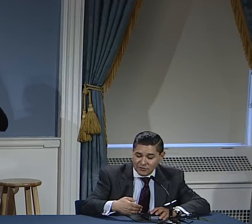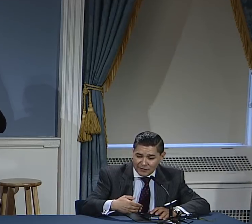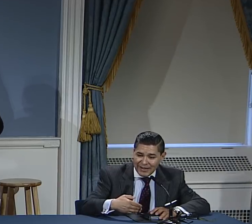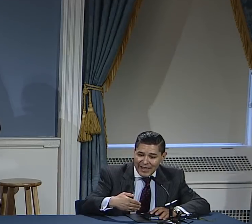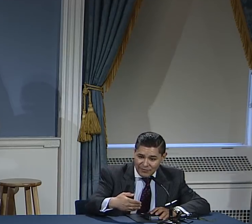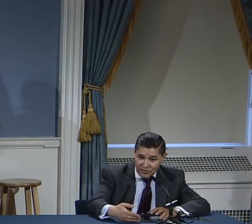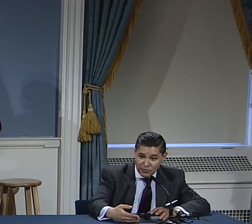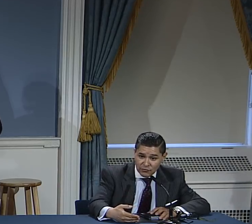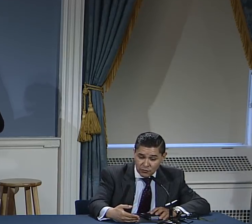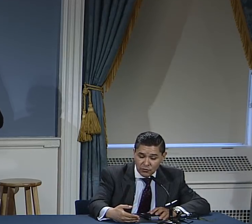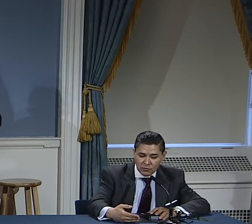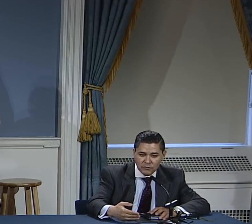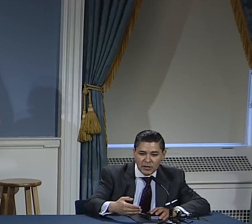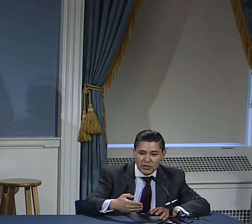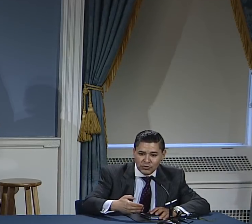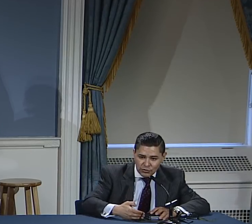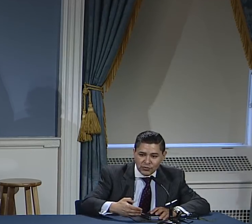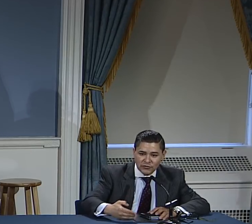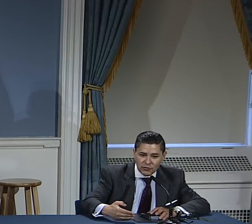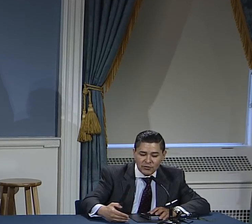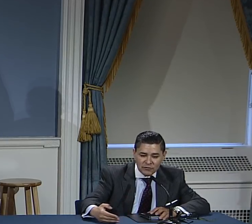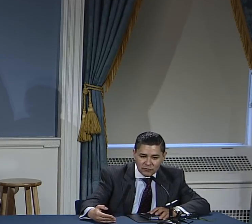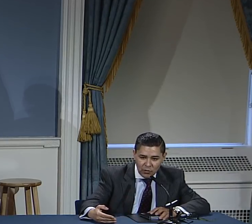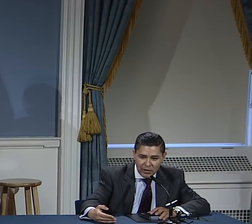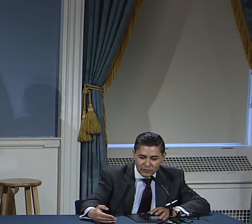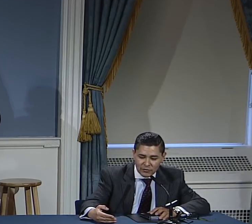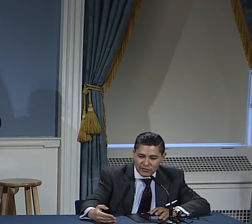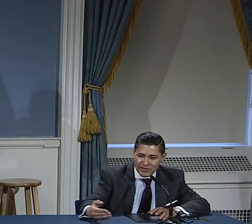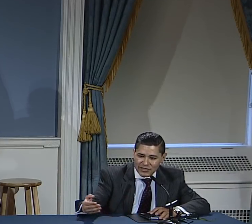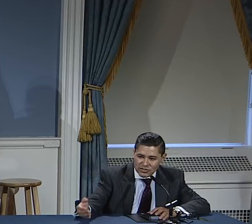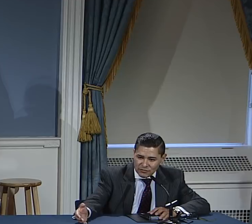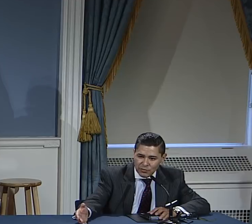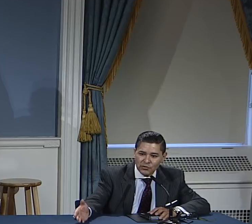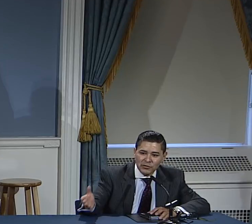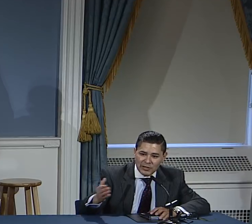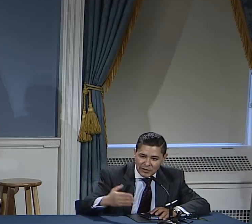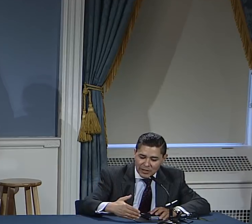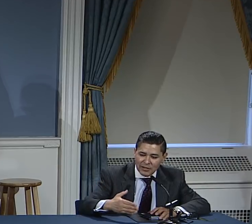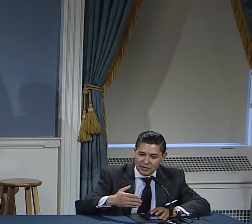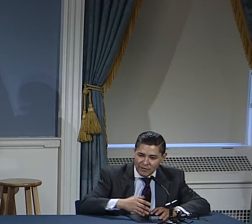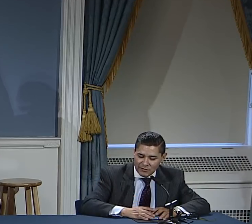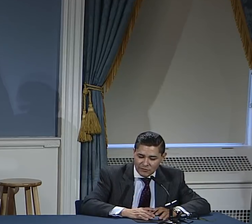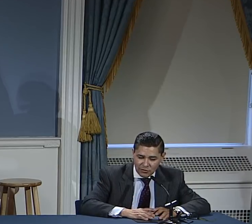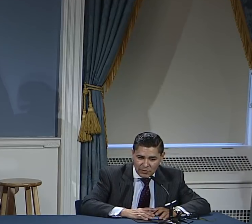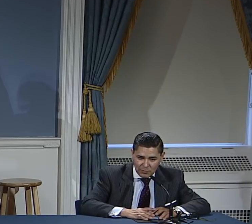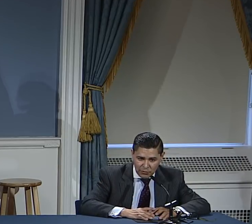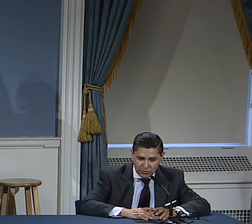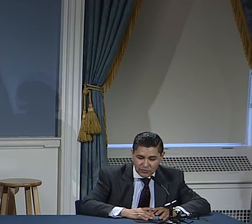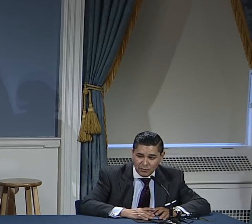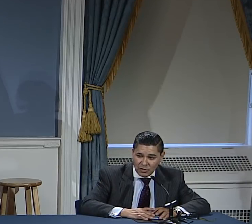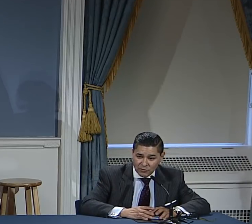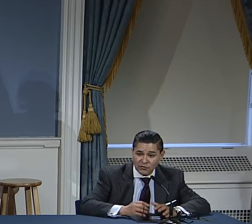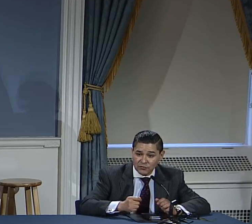LAPTOP COMPUTERS. MANY SCHOOLS ARE ASSIGNINTG HEOS ASSETS THAT THEY